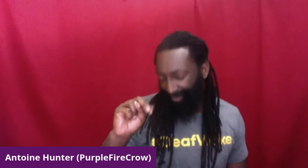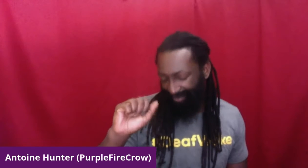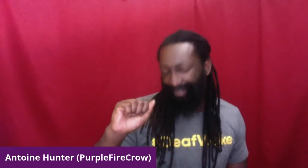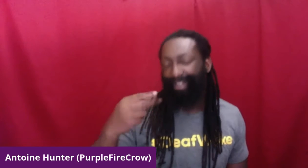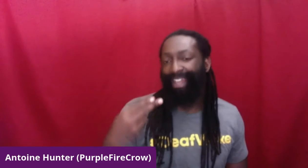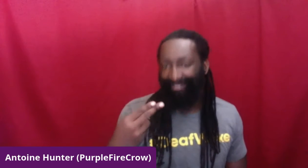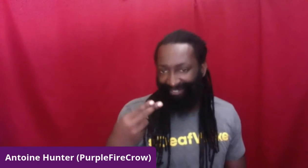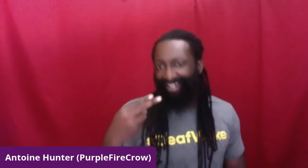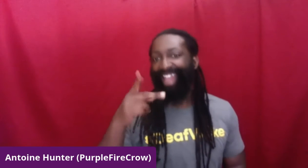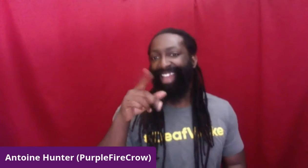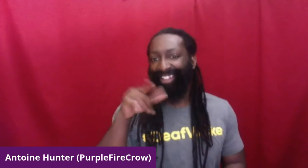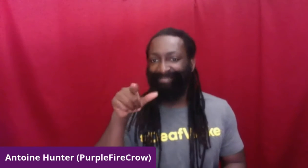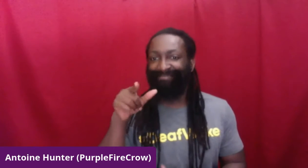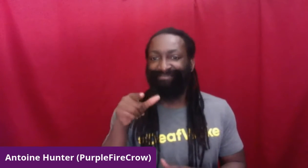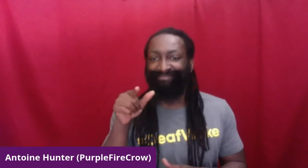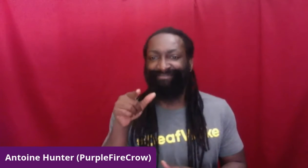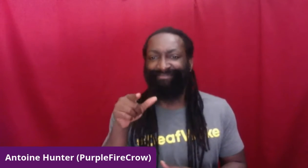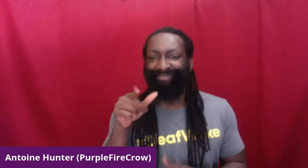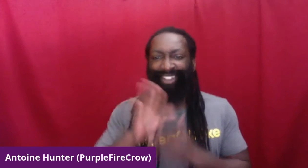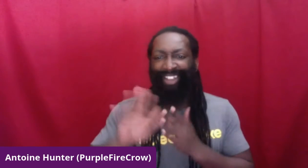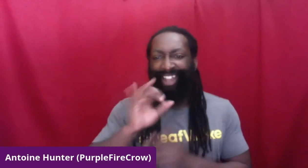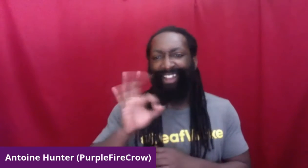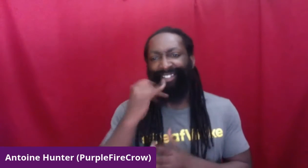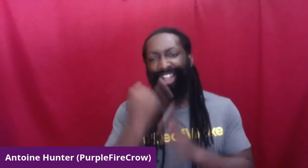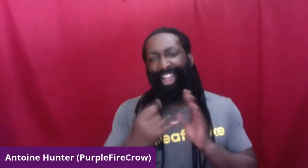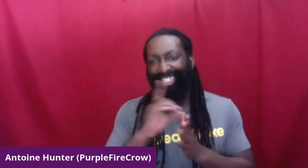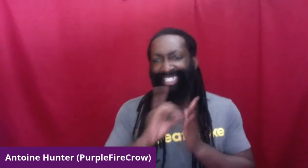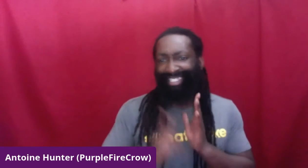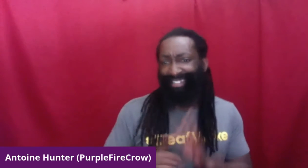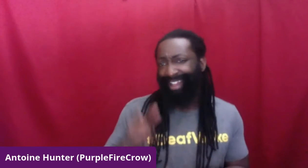the Savannah College of Arts and Design